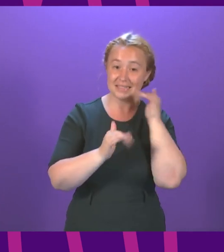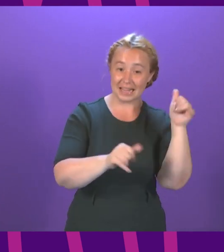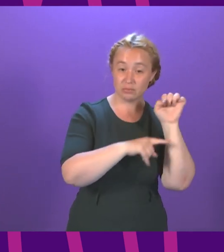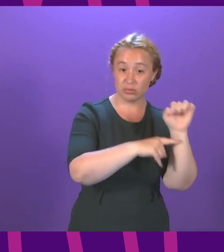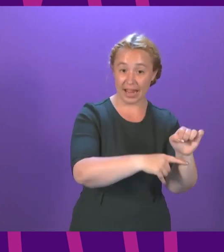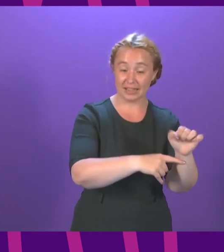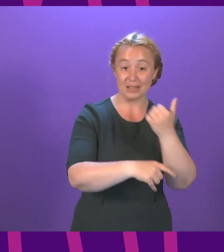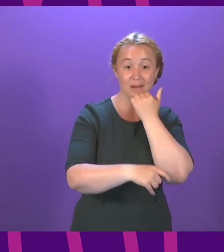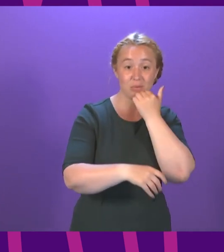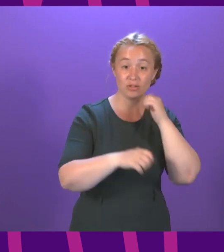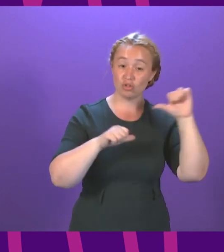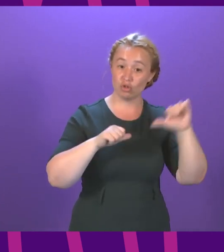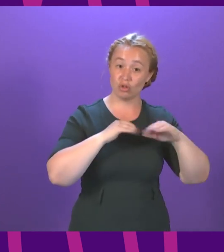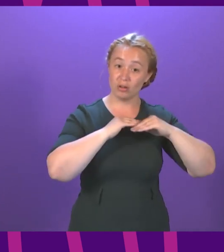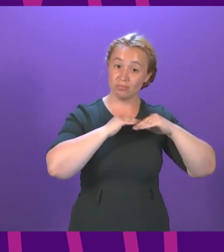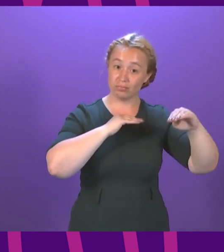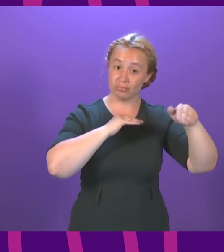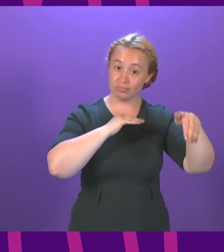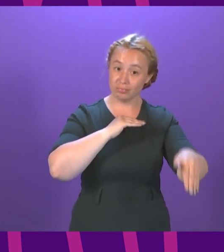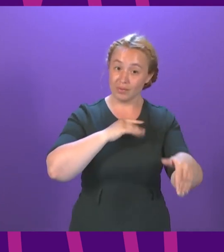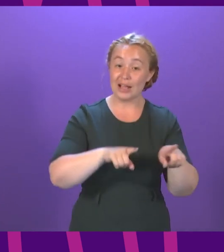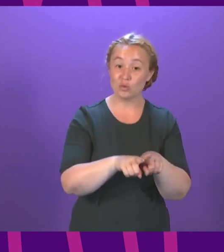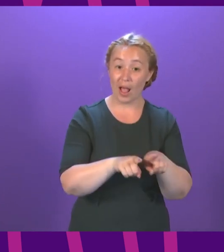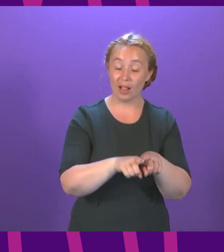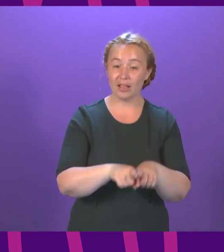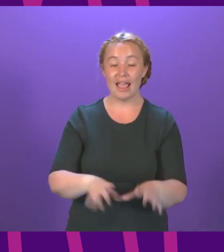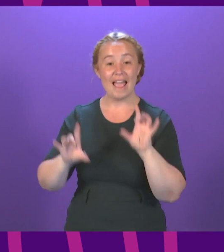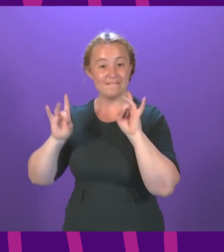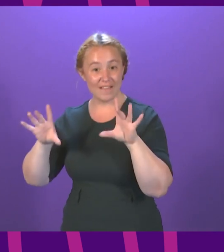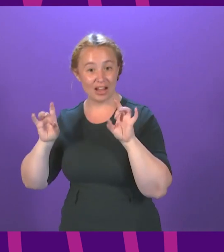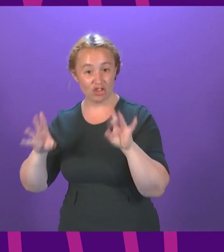There is a direct relationship between the levels of infection and the level of